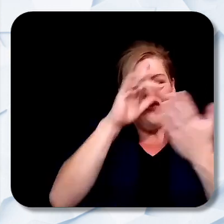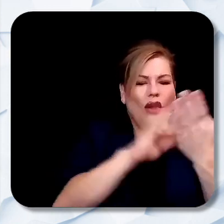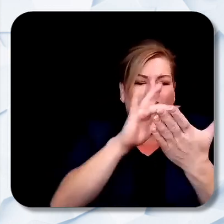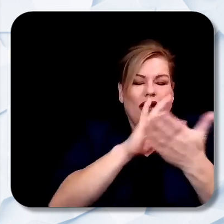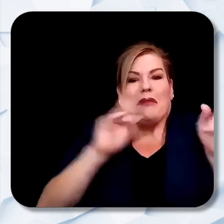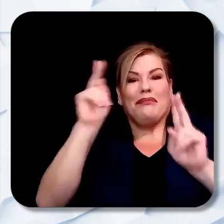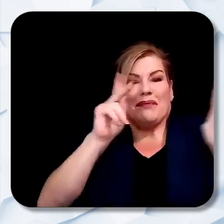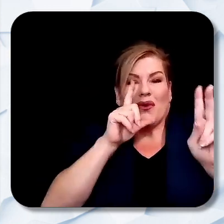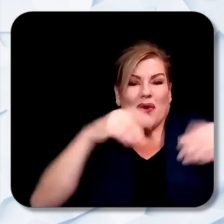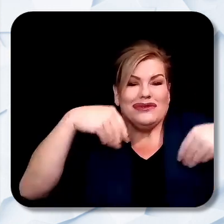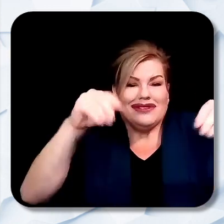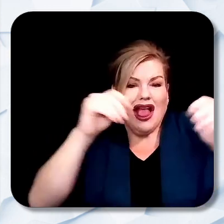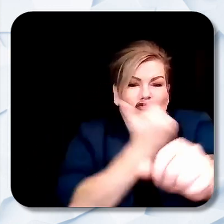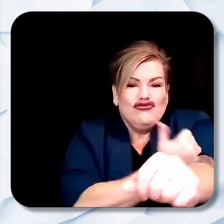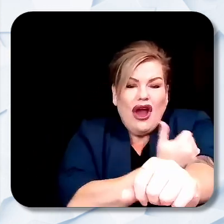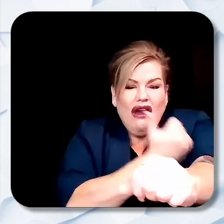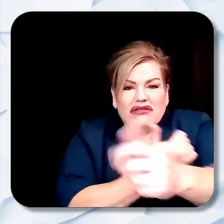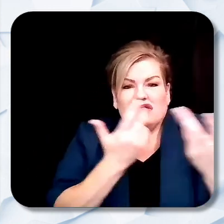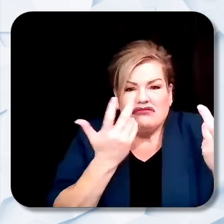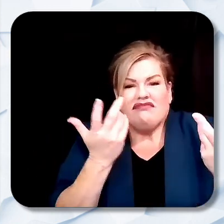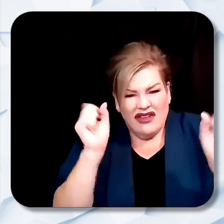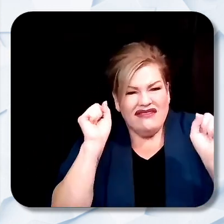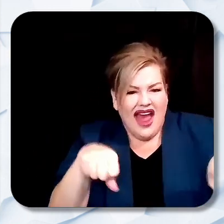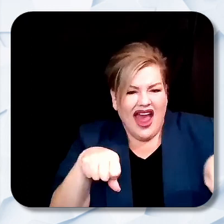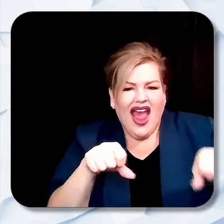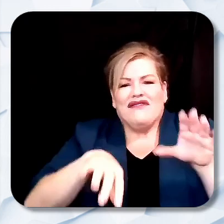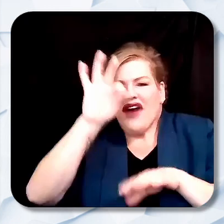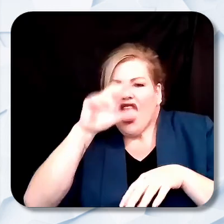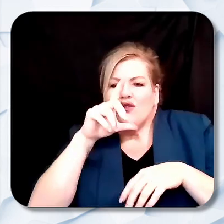instances, and where drug traffickers are. Geo. Locating people. We see instances where they're